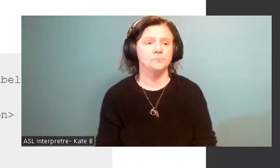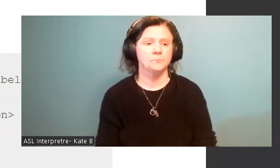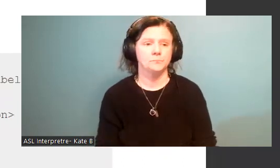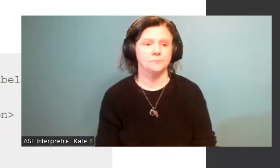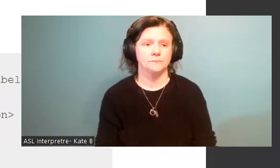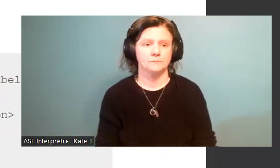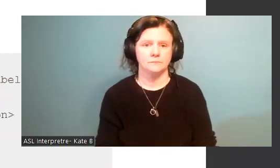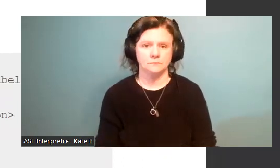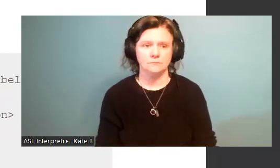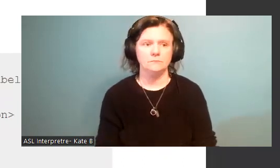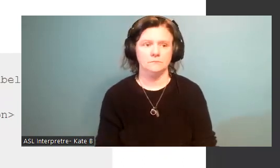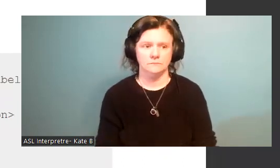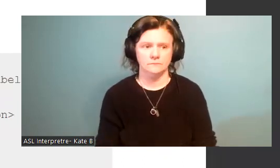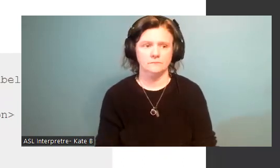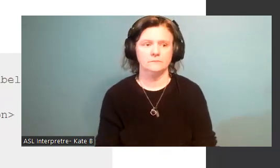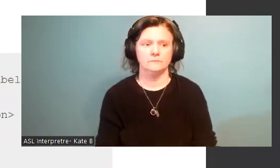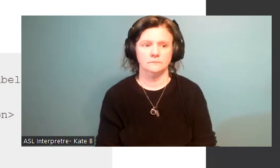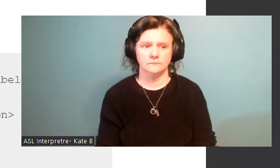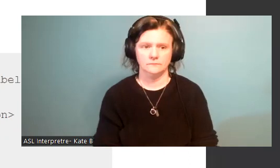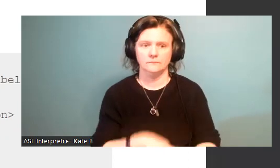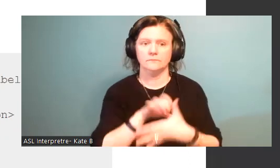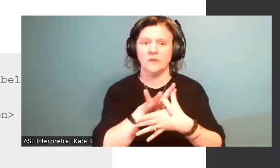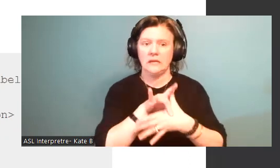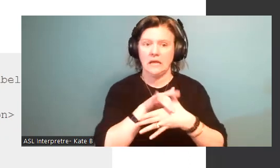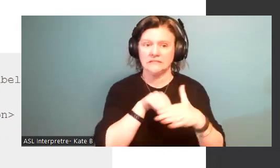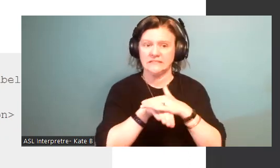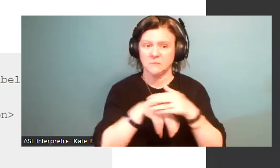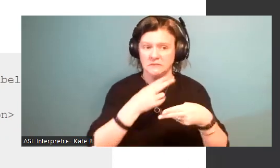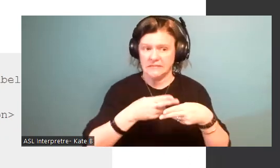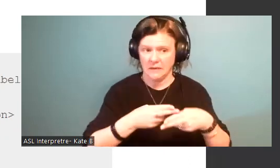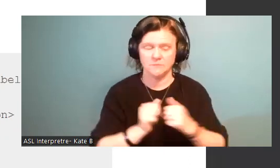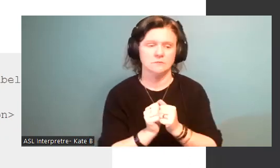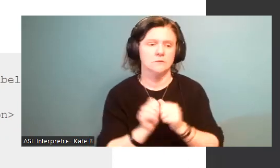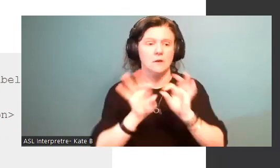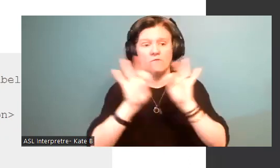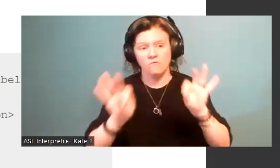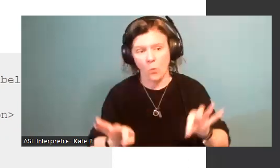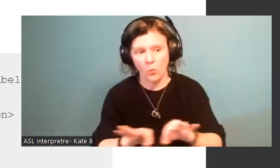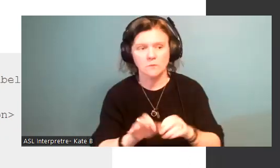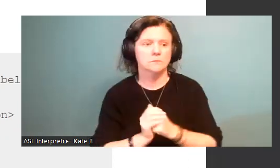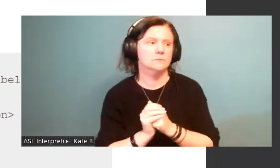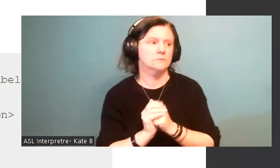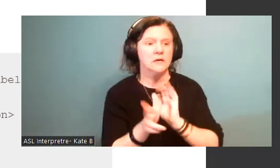your page, it can let you know when the user